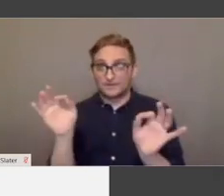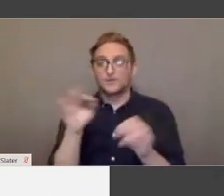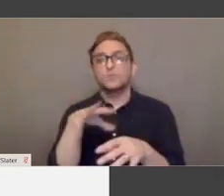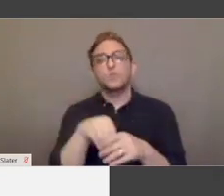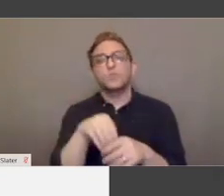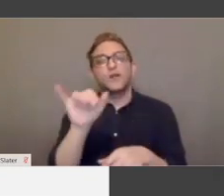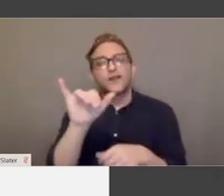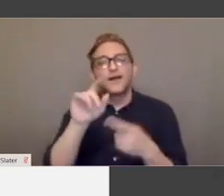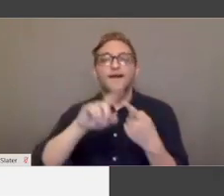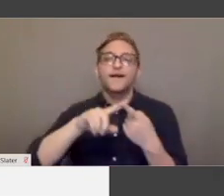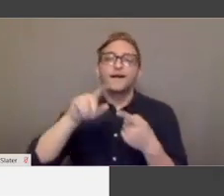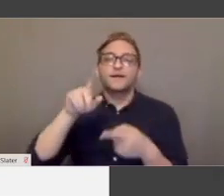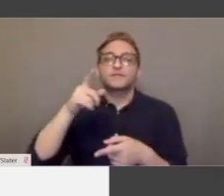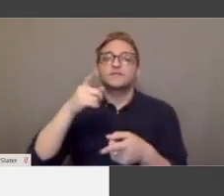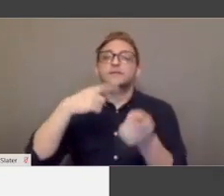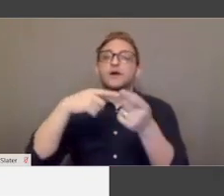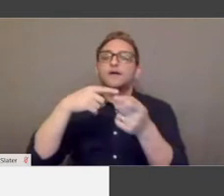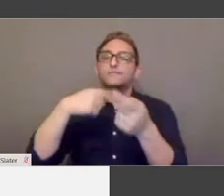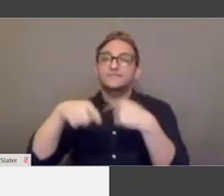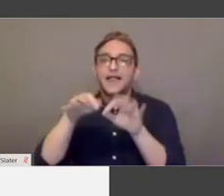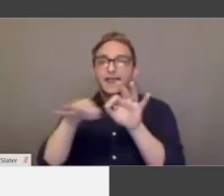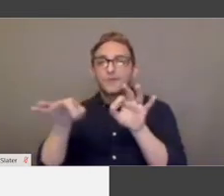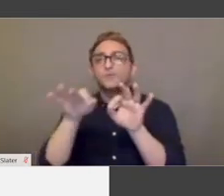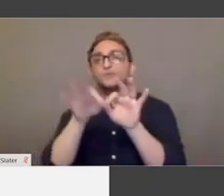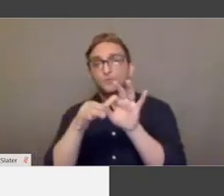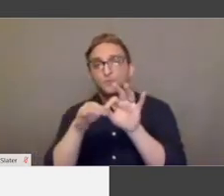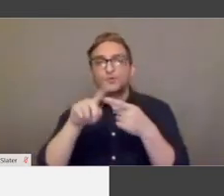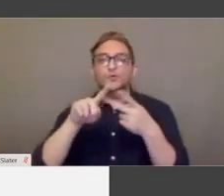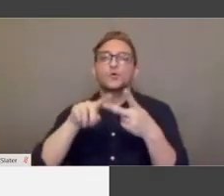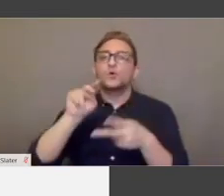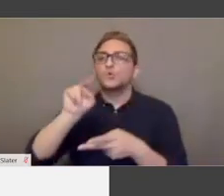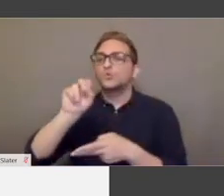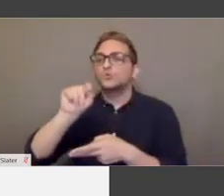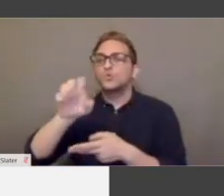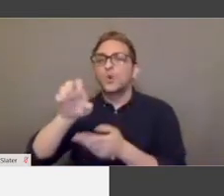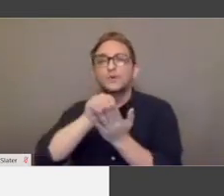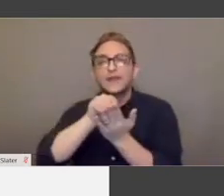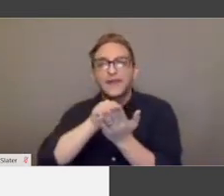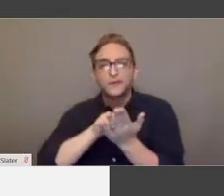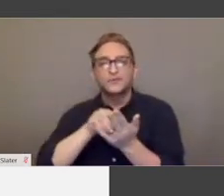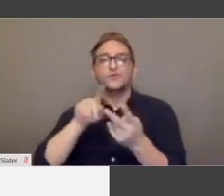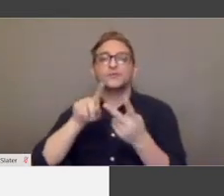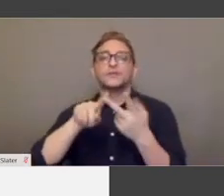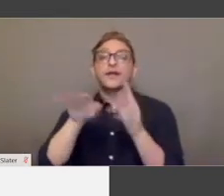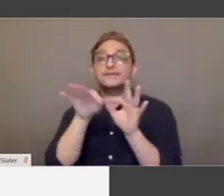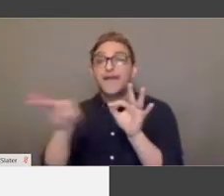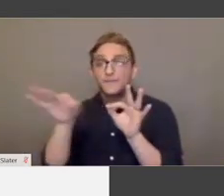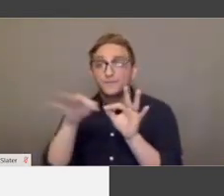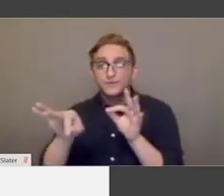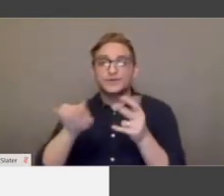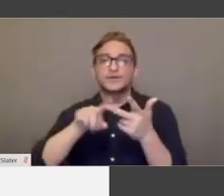qualified sign language interpreters, note takers, captioning, video remote interpreting,